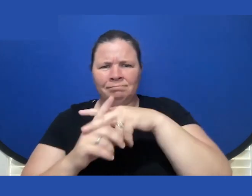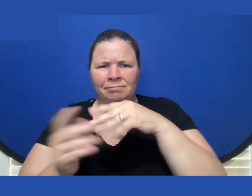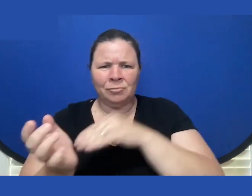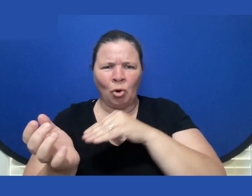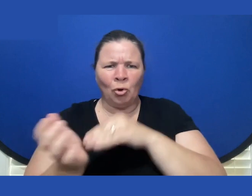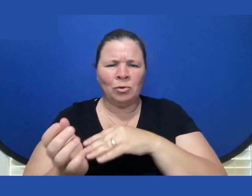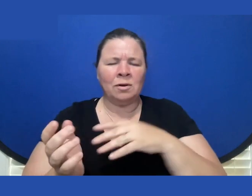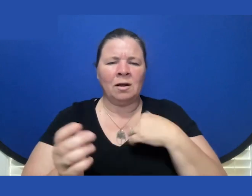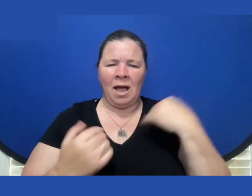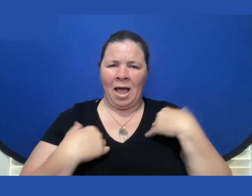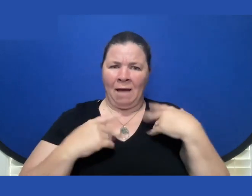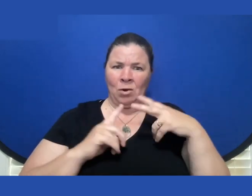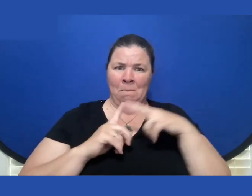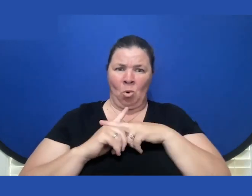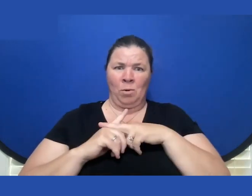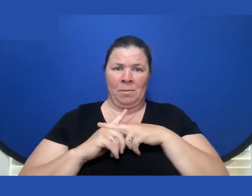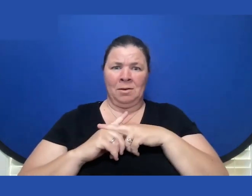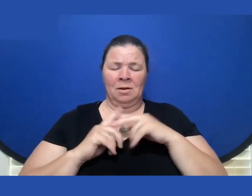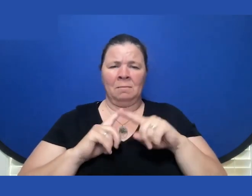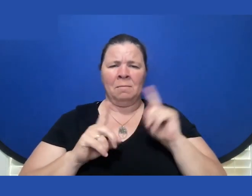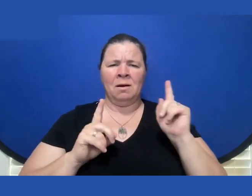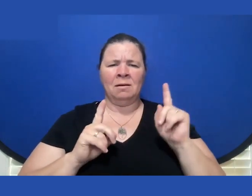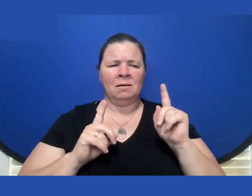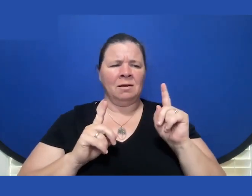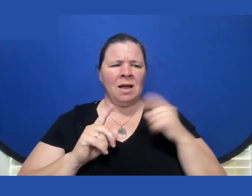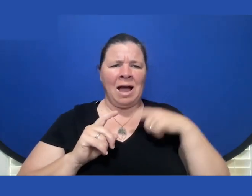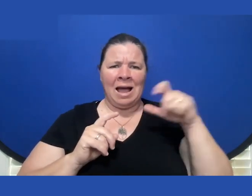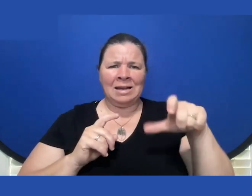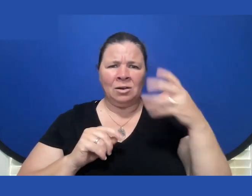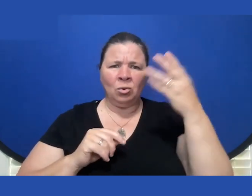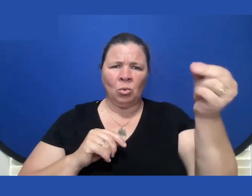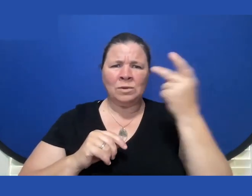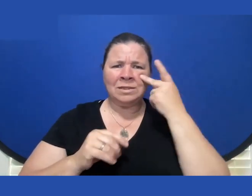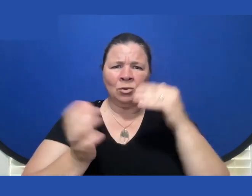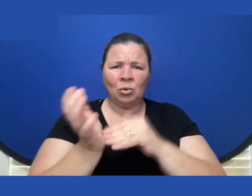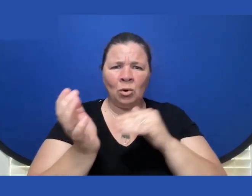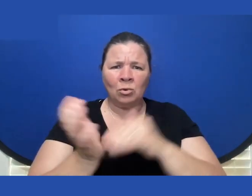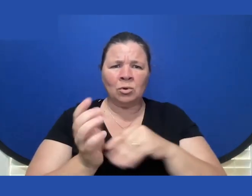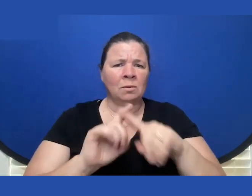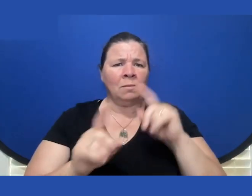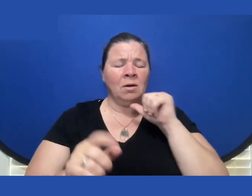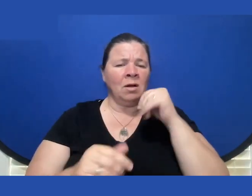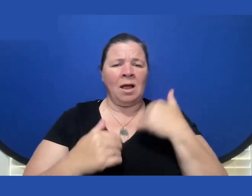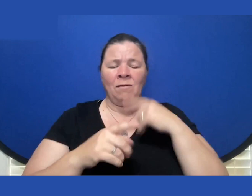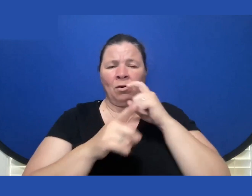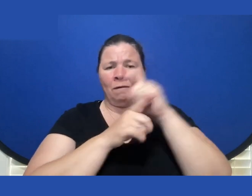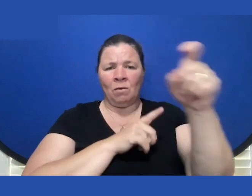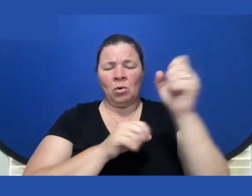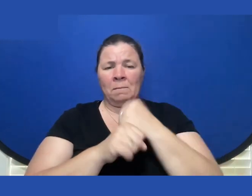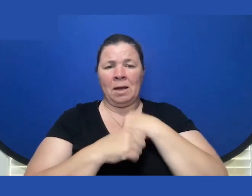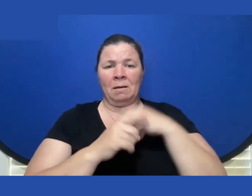"I needed to go see the doctor, but I didn't actually call to make the appointment. I just assumed someone else was gonna do that and tell me when it was."